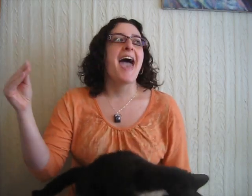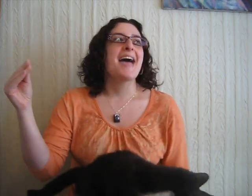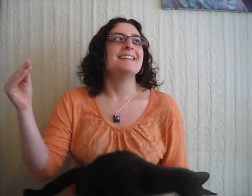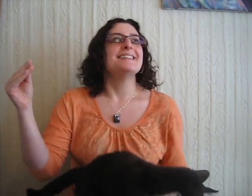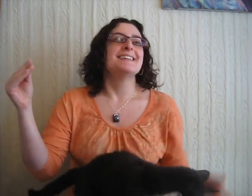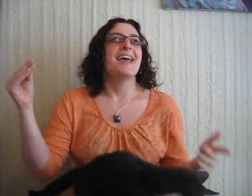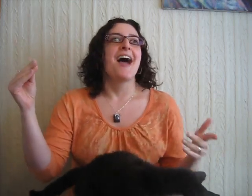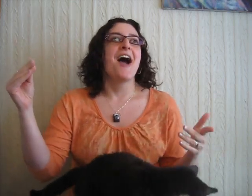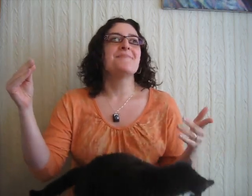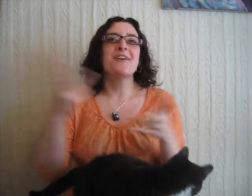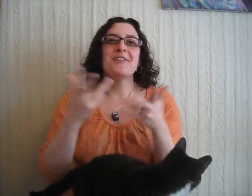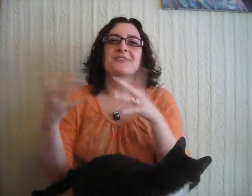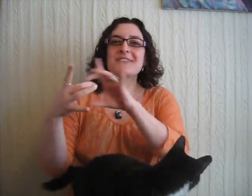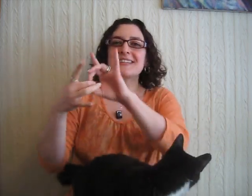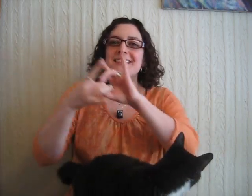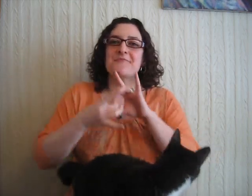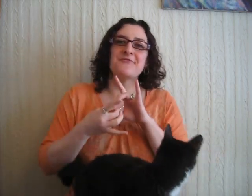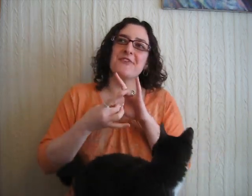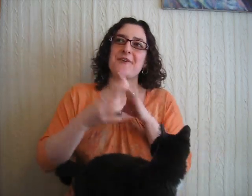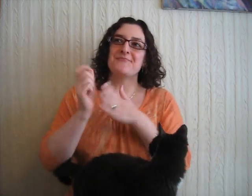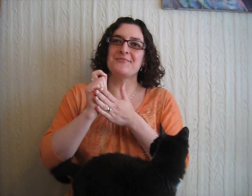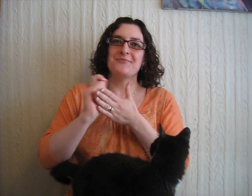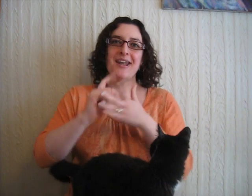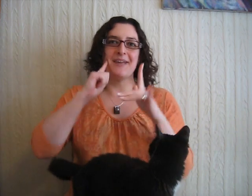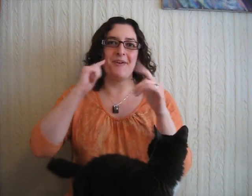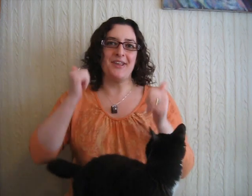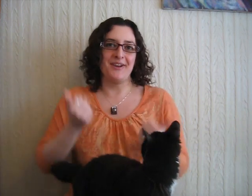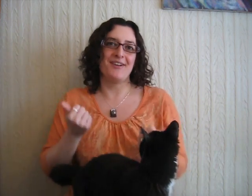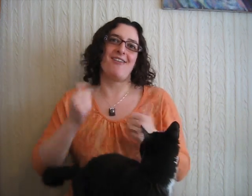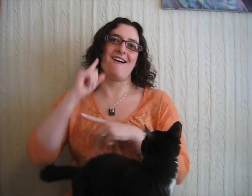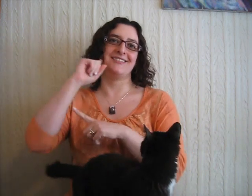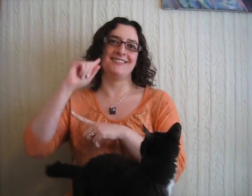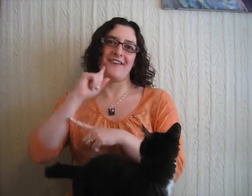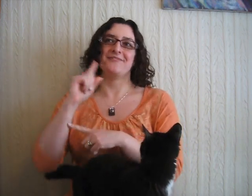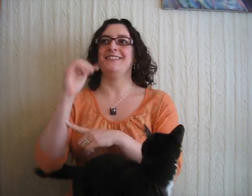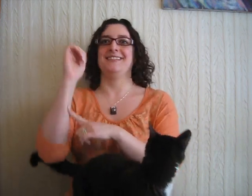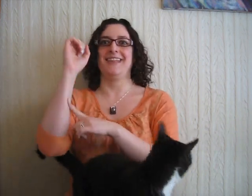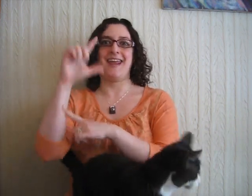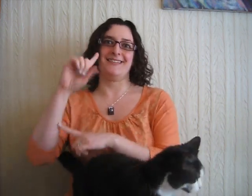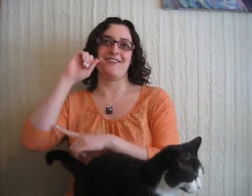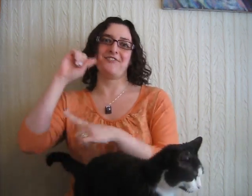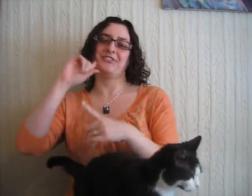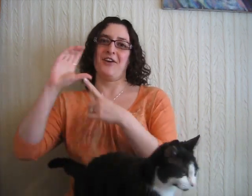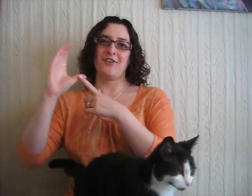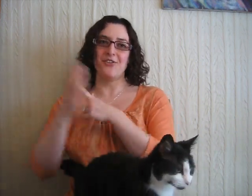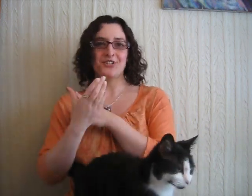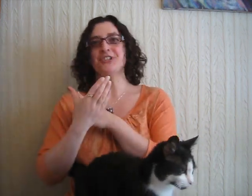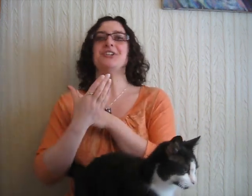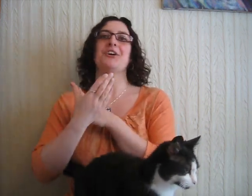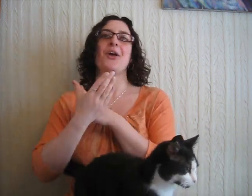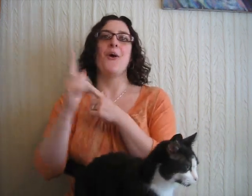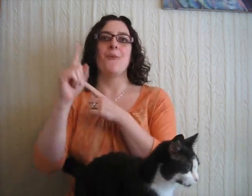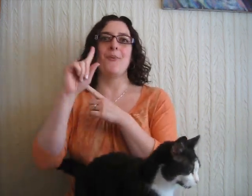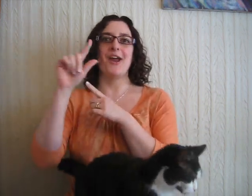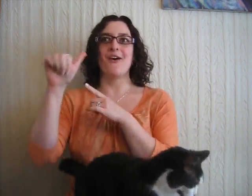And a lot of those things stem from writing about hearing loss, deafness, ASL, Deaf Culture